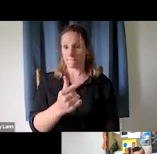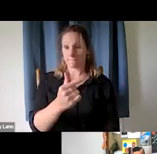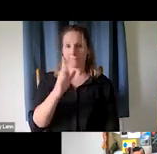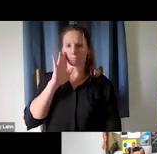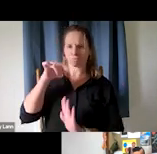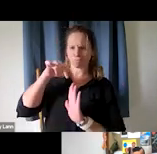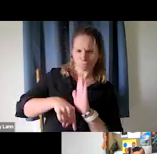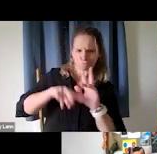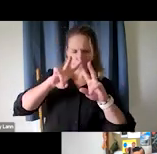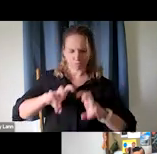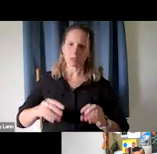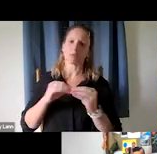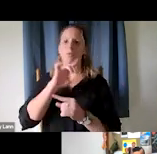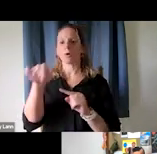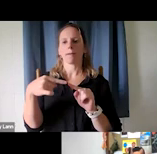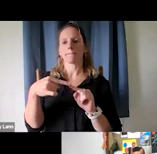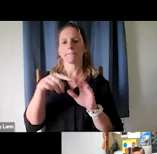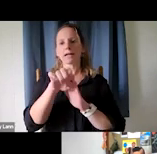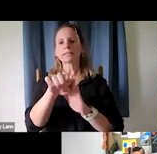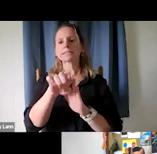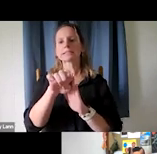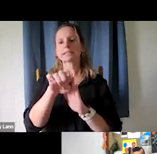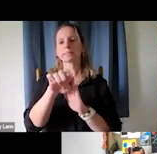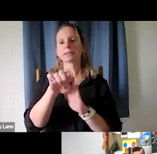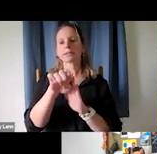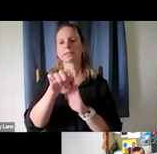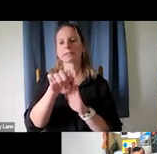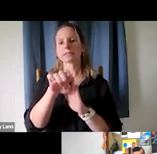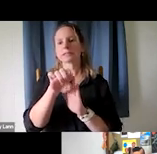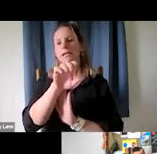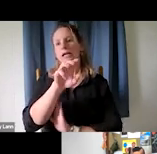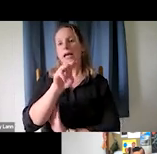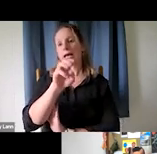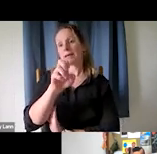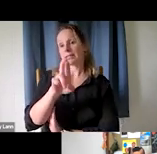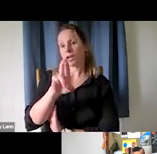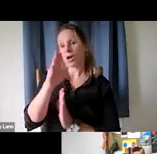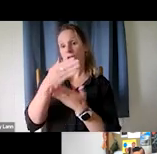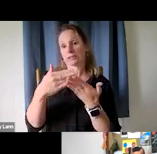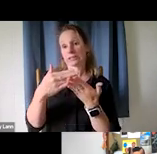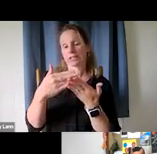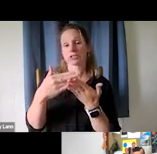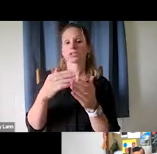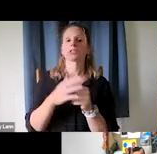in, you know, some examples of the MSR section for substance use disorders, what's effective,